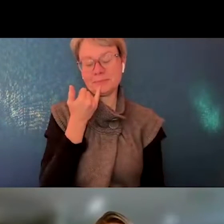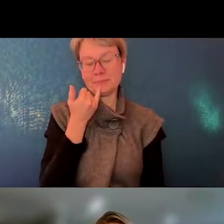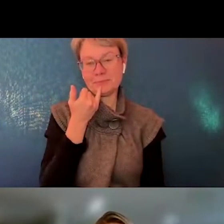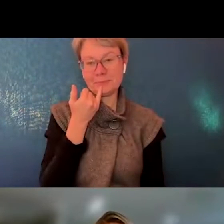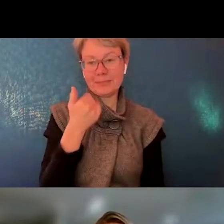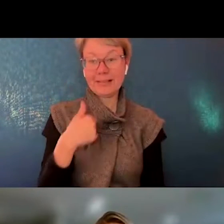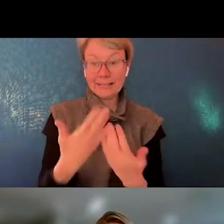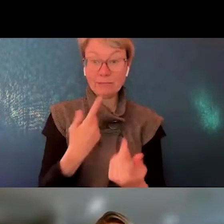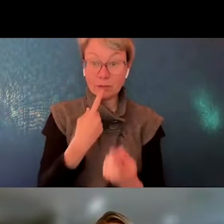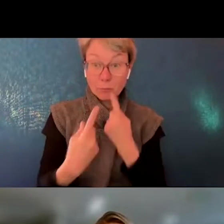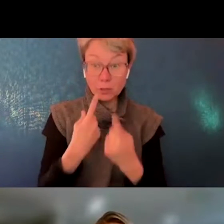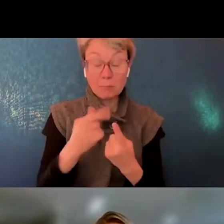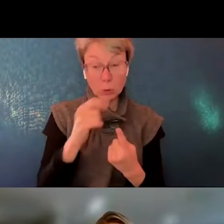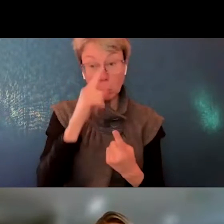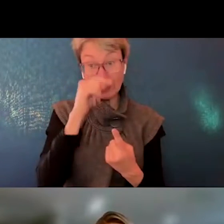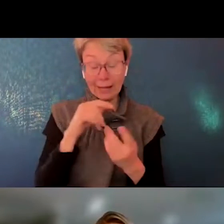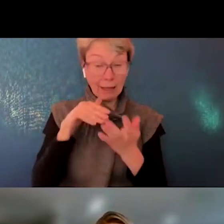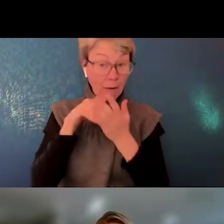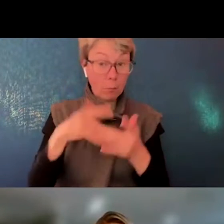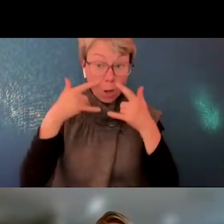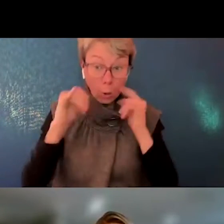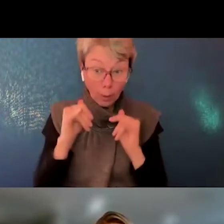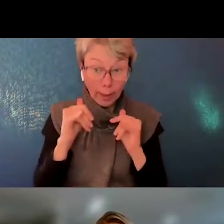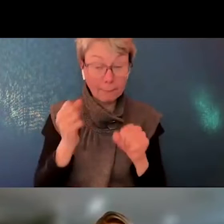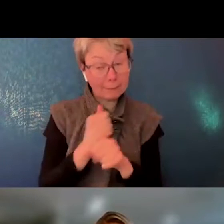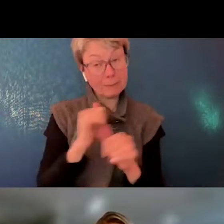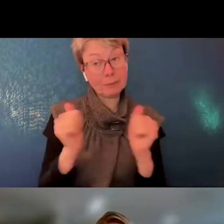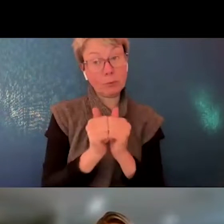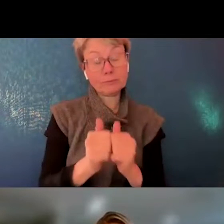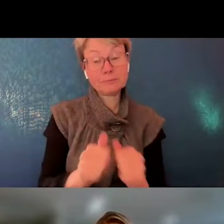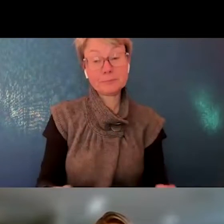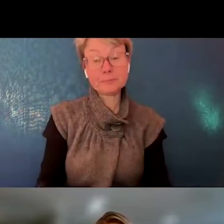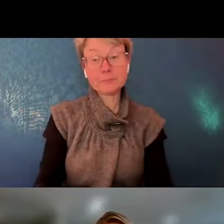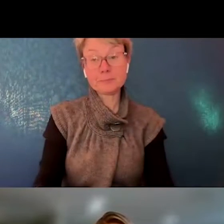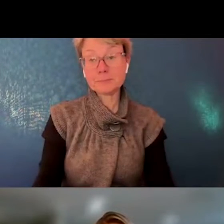about that eligibility and we can see if we can make a booking for you yeah thank you Anthony and